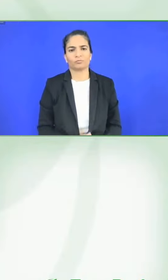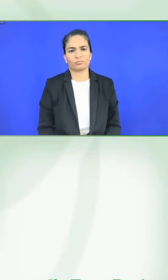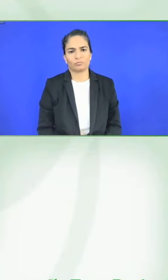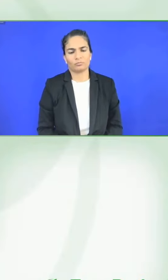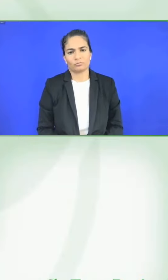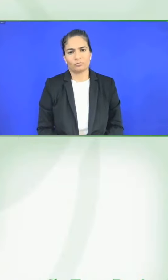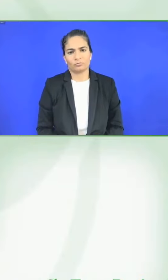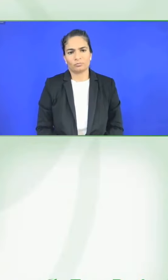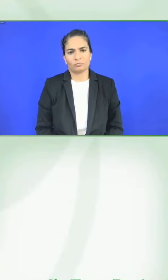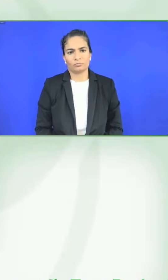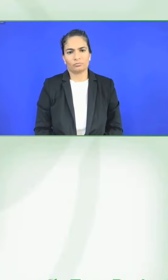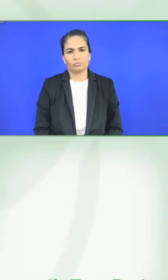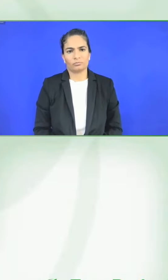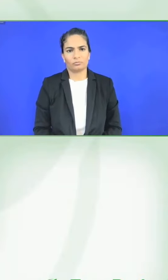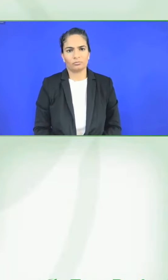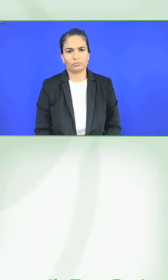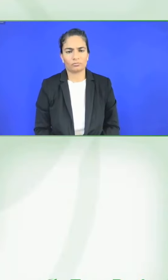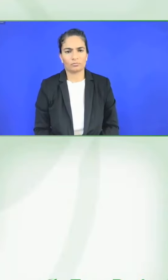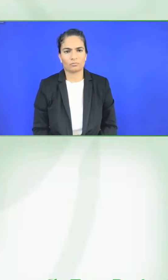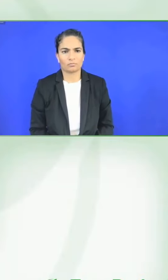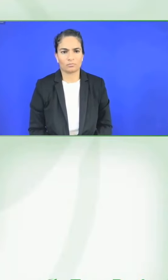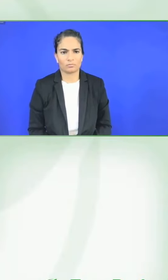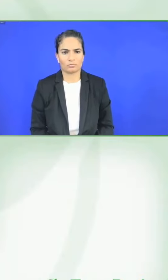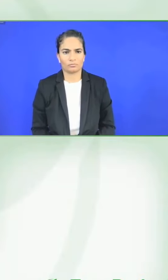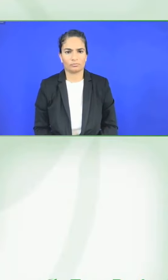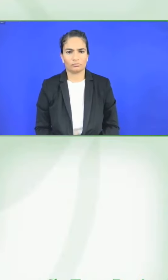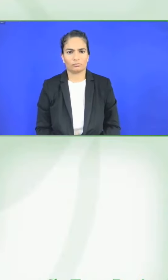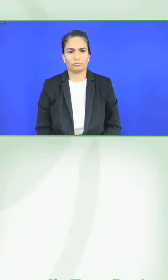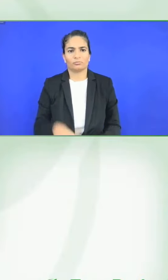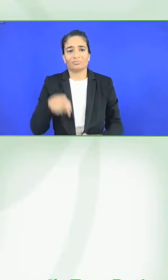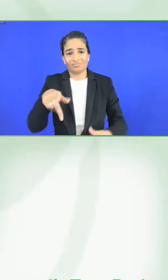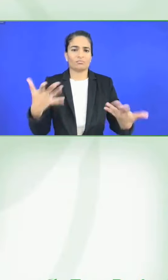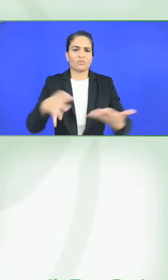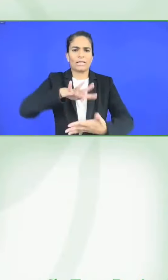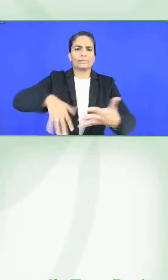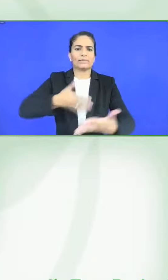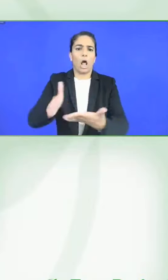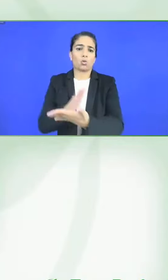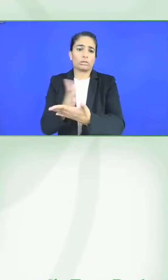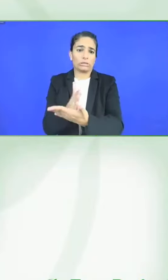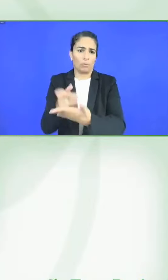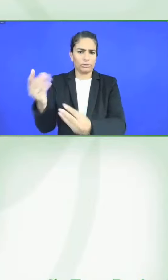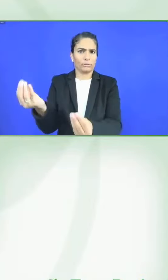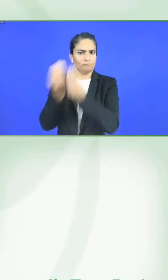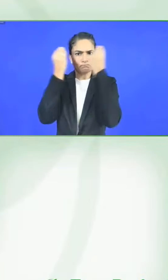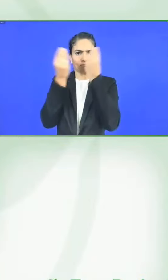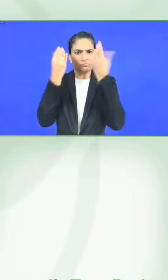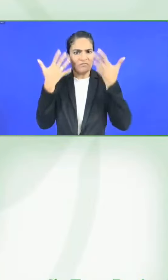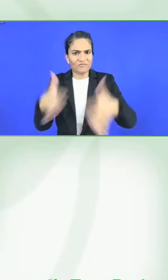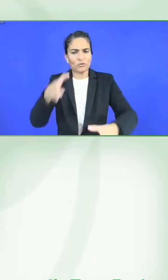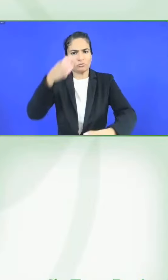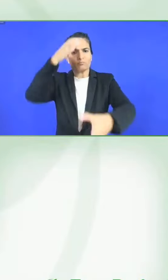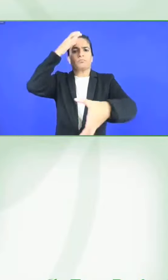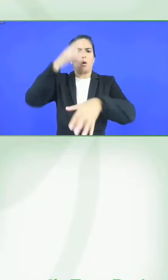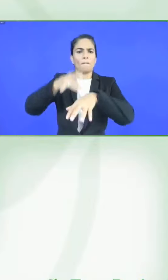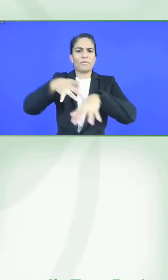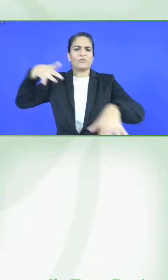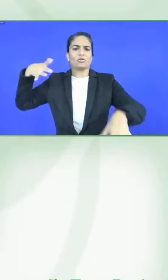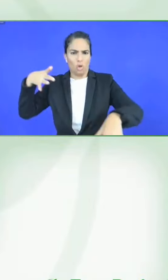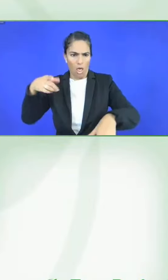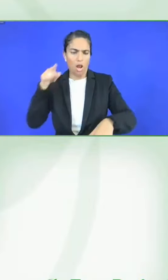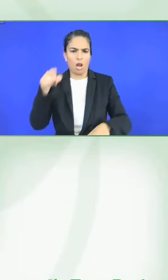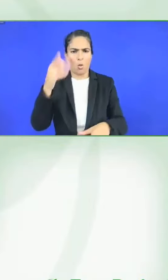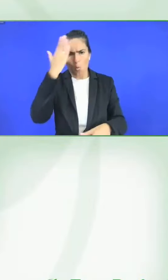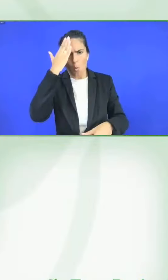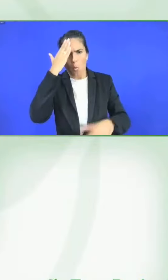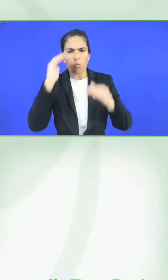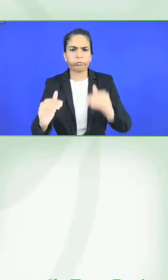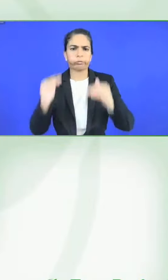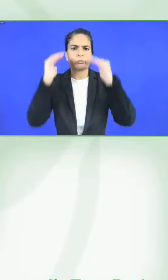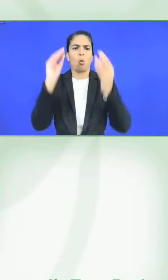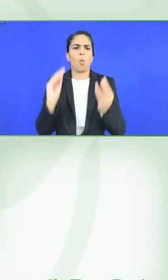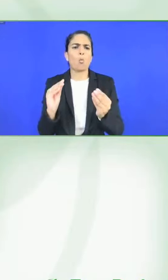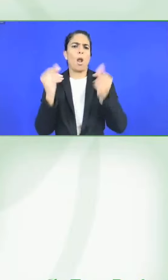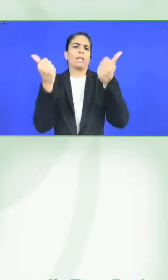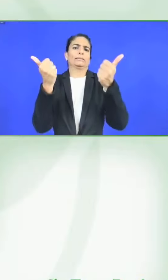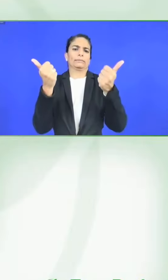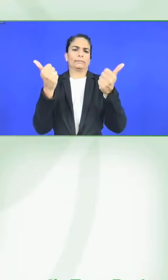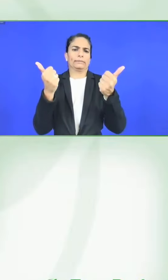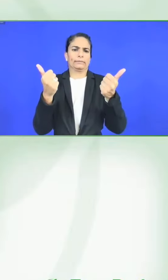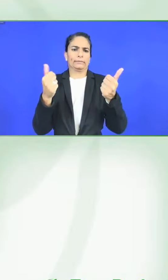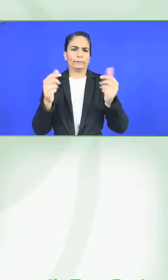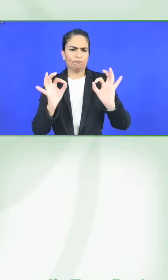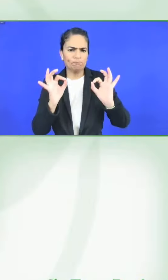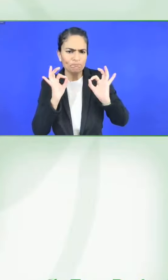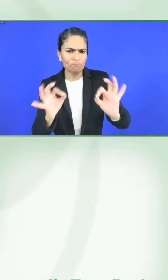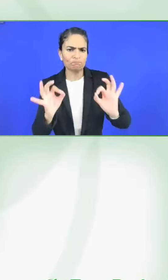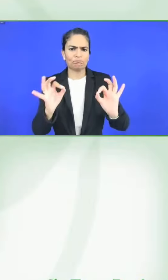At Continual Engine our mission is to automate steps around making our digital content accessible.